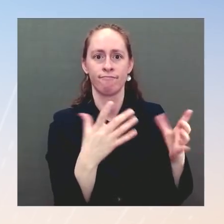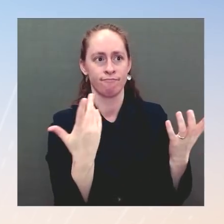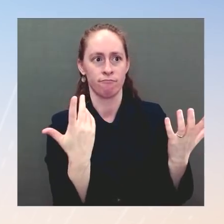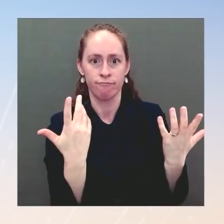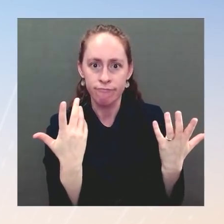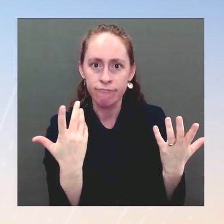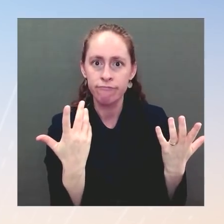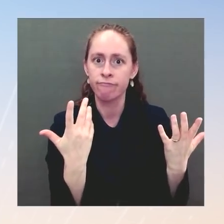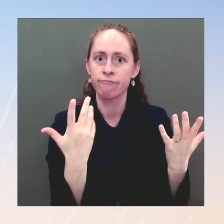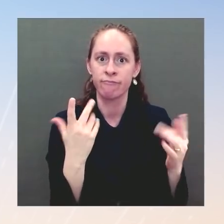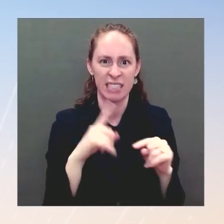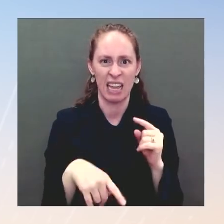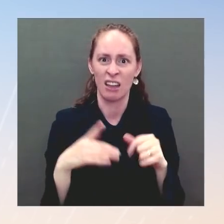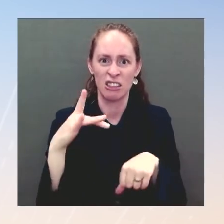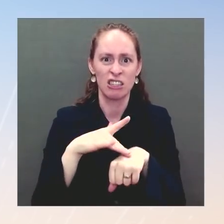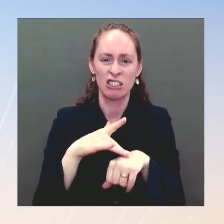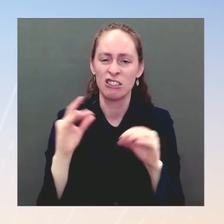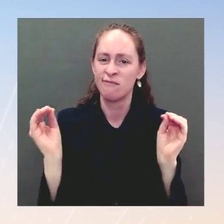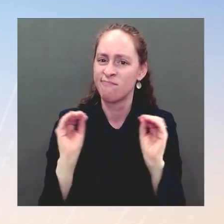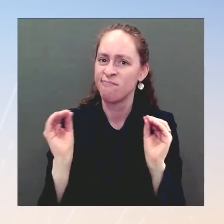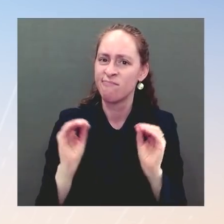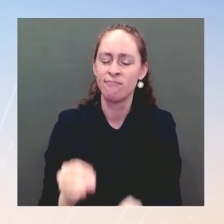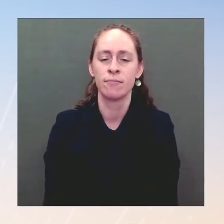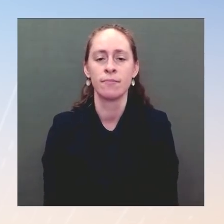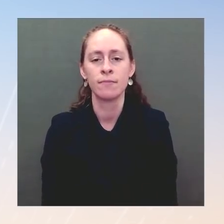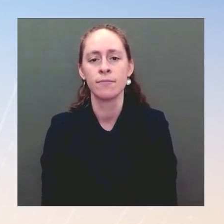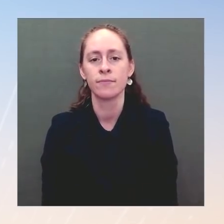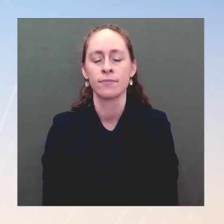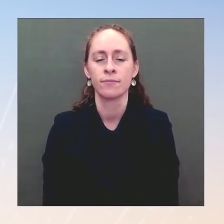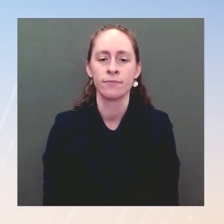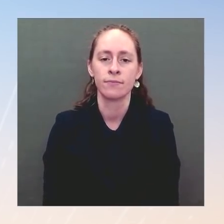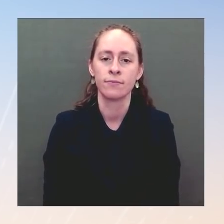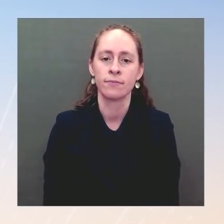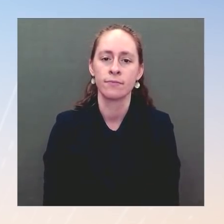where -- where support -- military finances has been held.